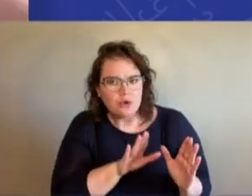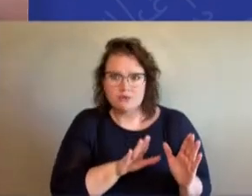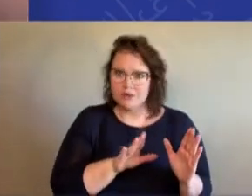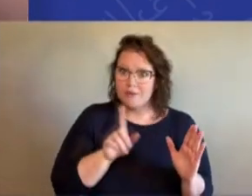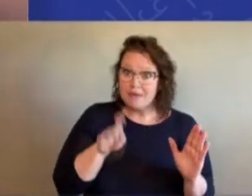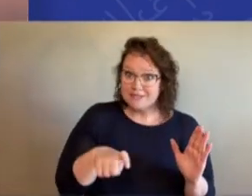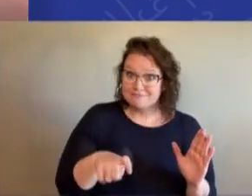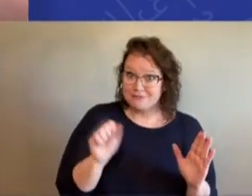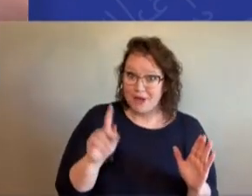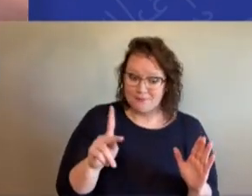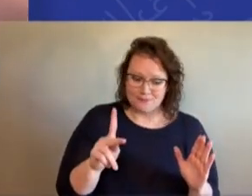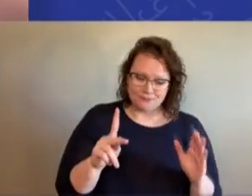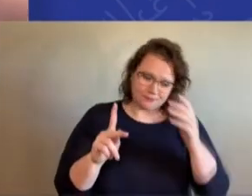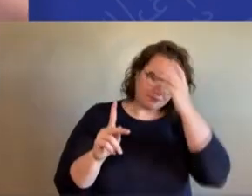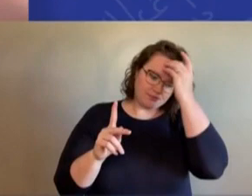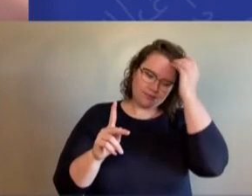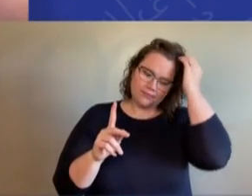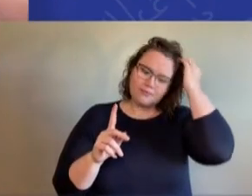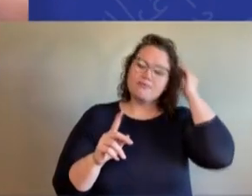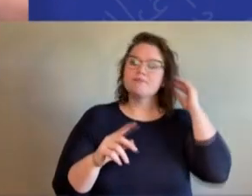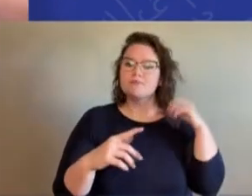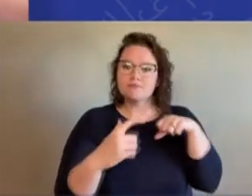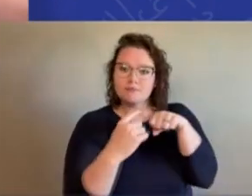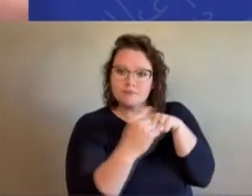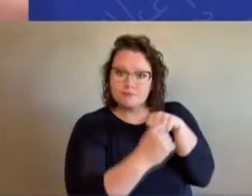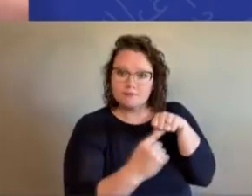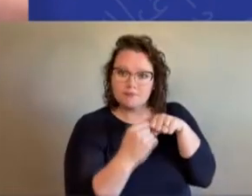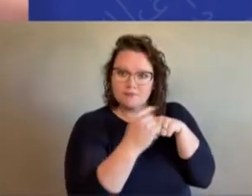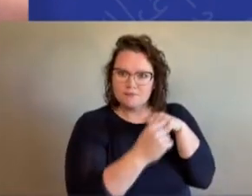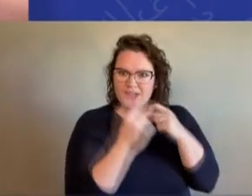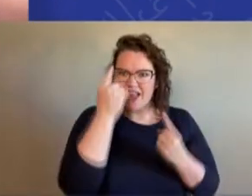same thing. We have to learn how to calm it back down.